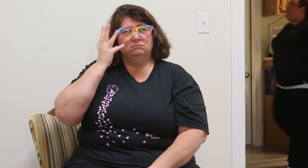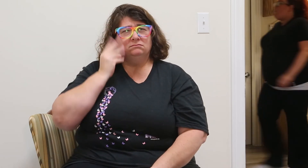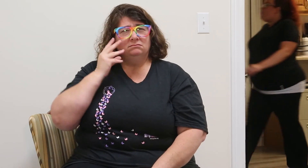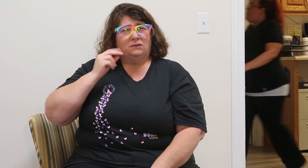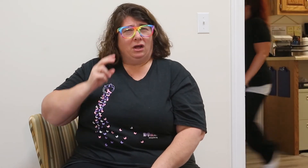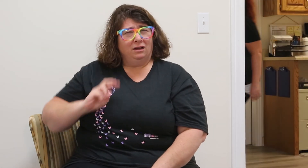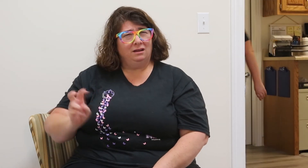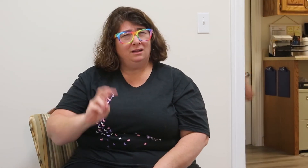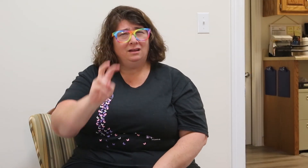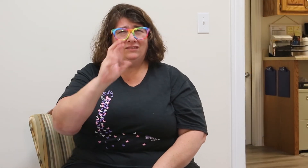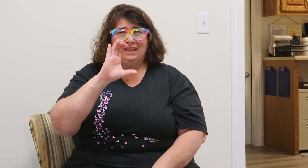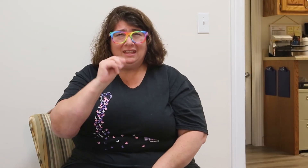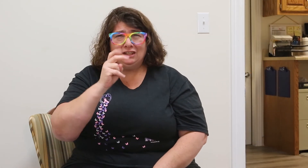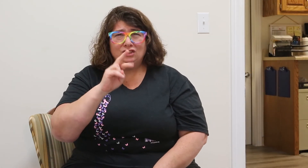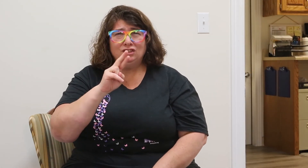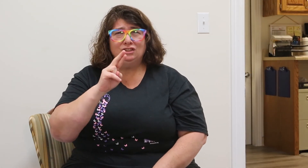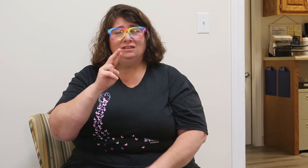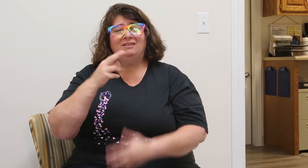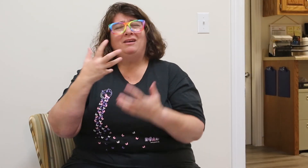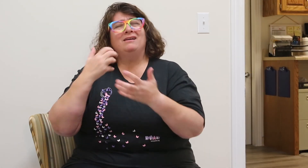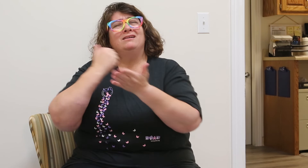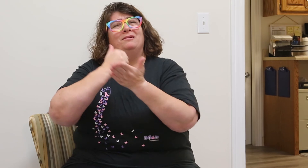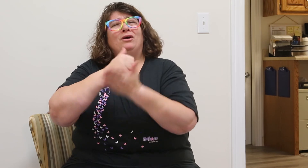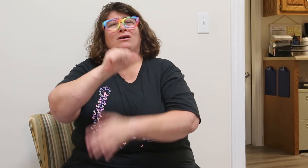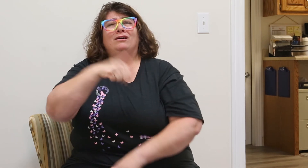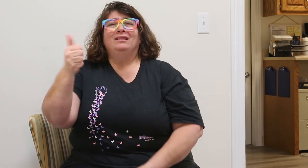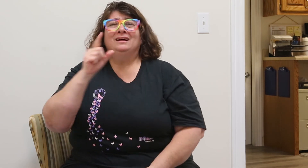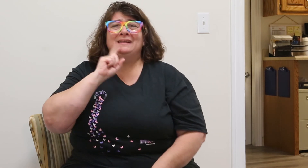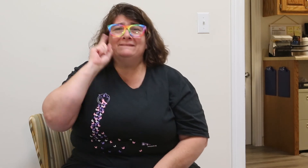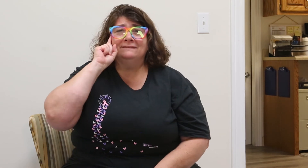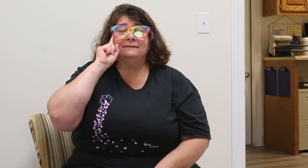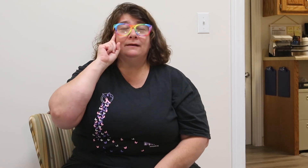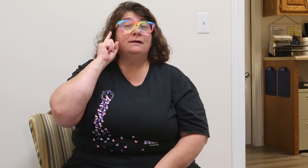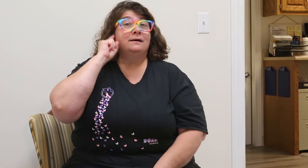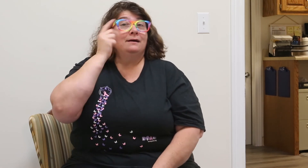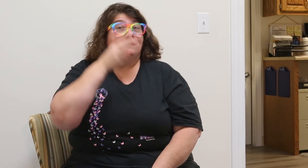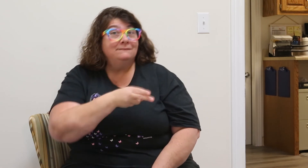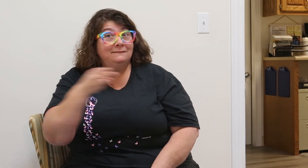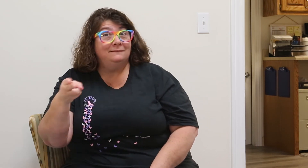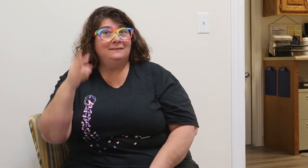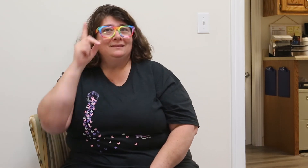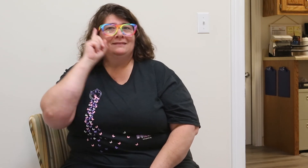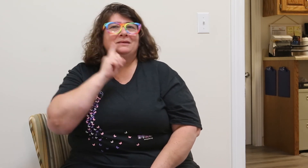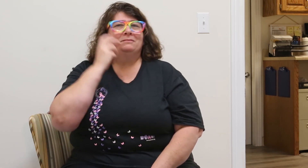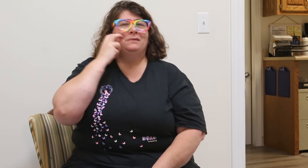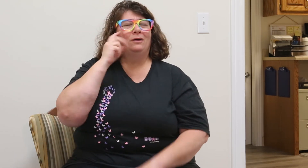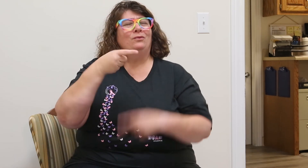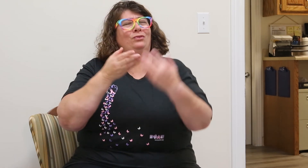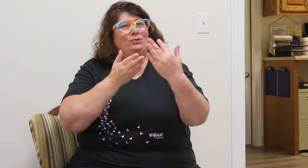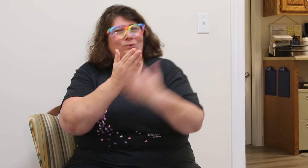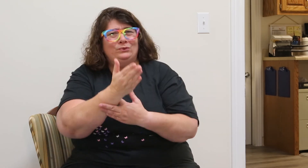who have gone through their own cancer journey and is wanting to help other deaf, hard of hearing, and DeafBlind